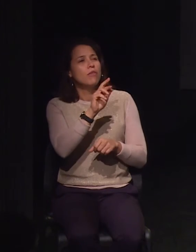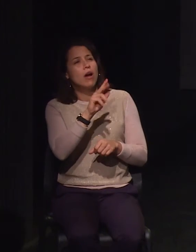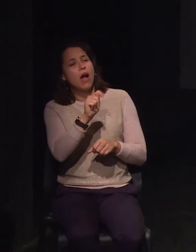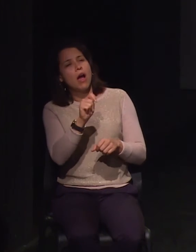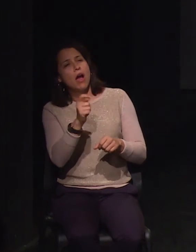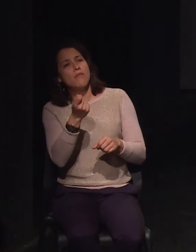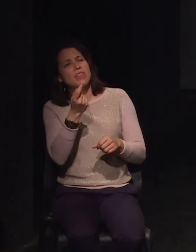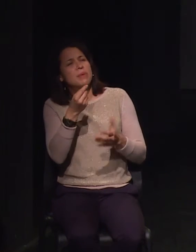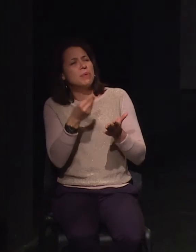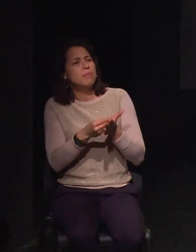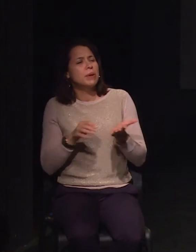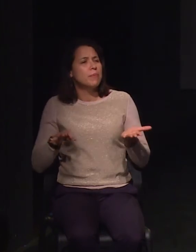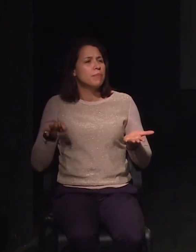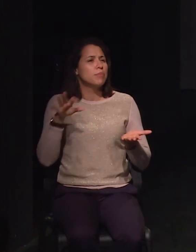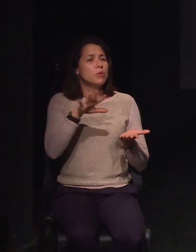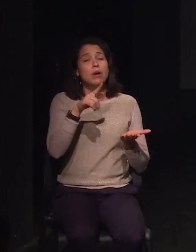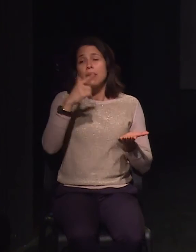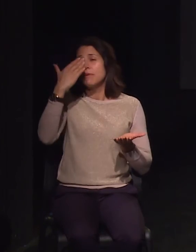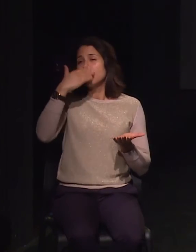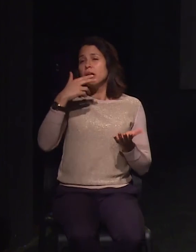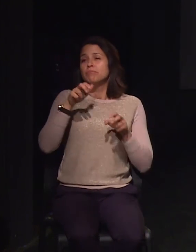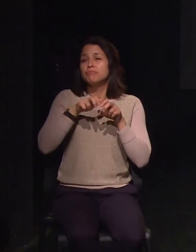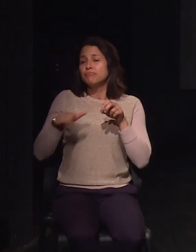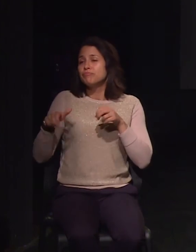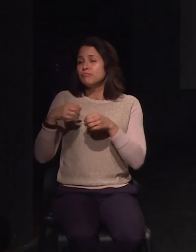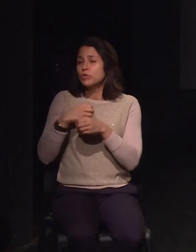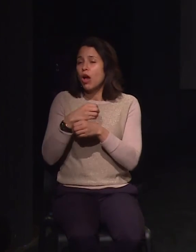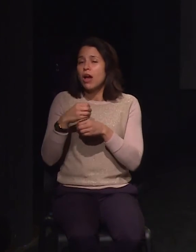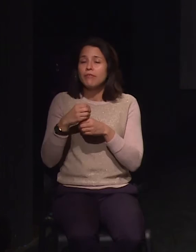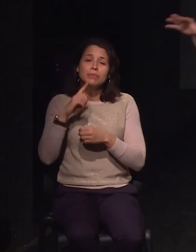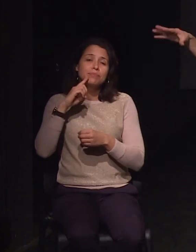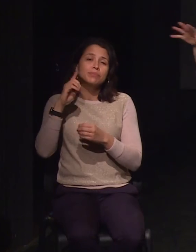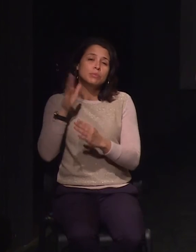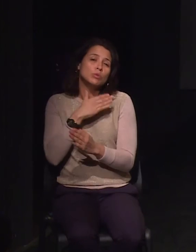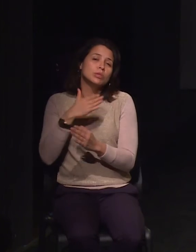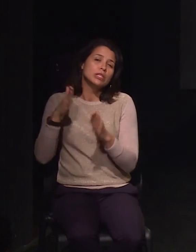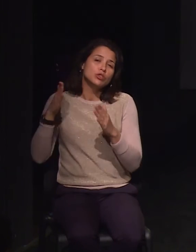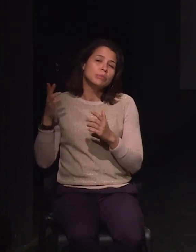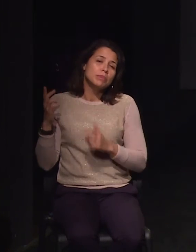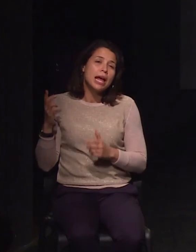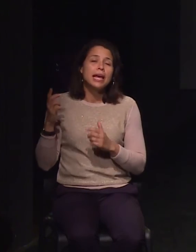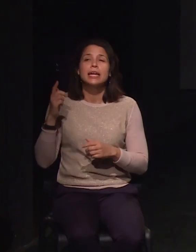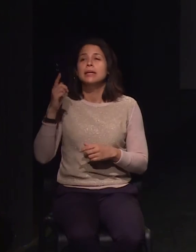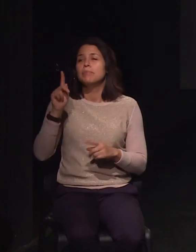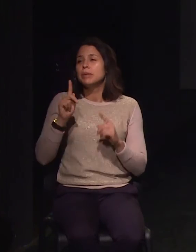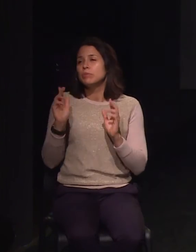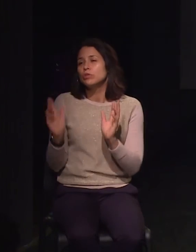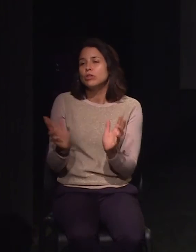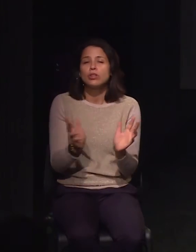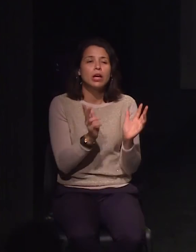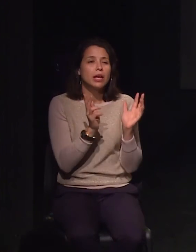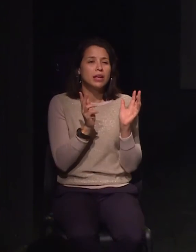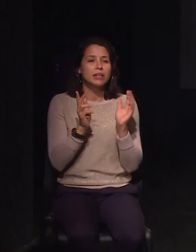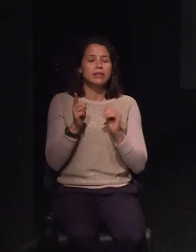have a cup of coffee, and there’s a musician playing, and there’s people talking, and that’s heaven.